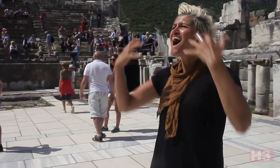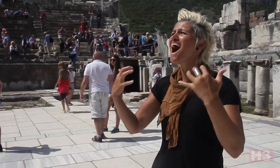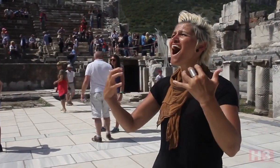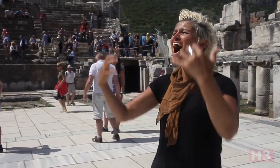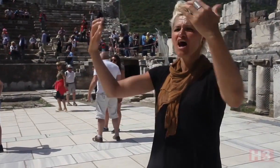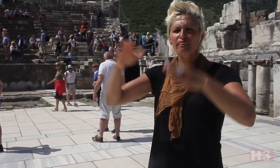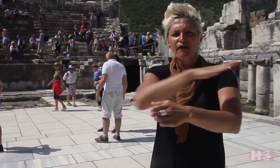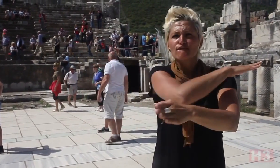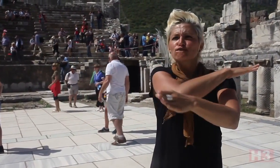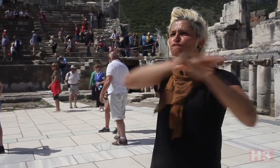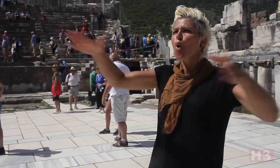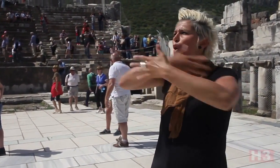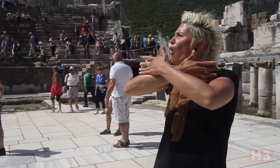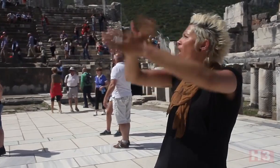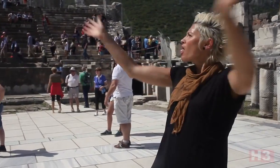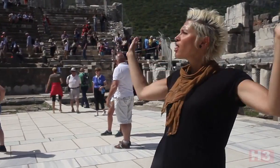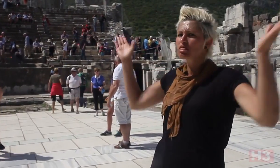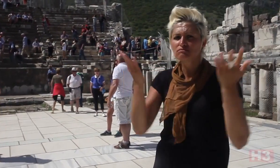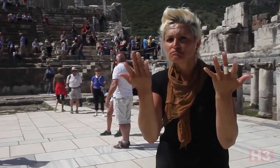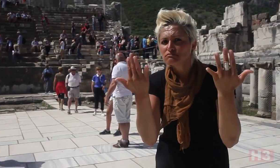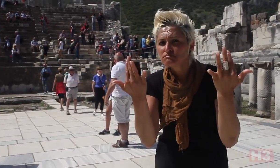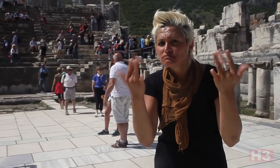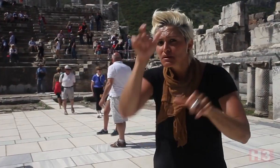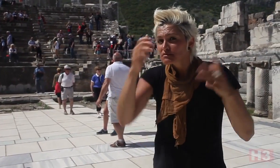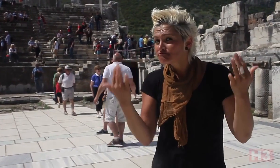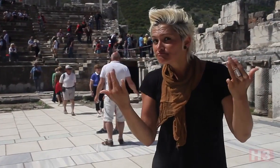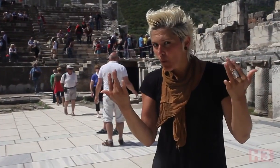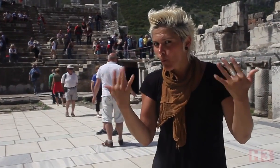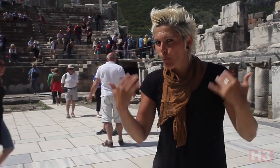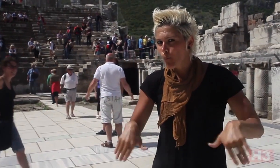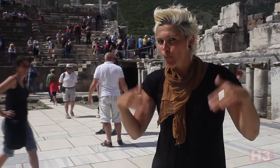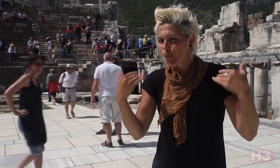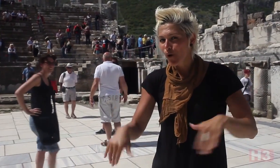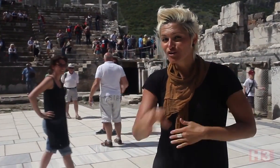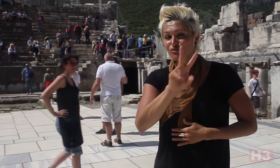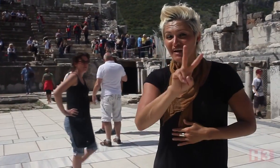And the number of seats for a full house was, how many?